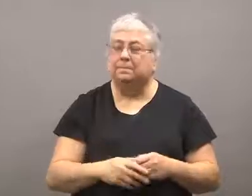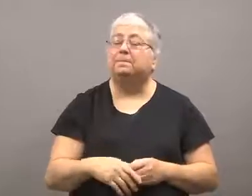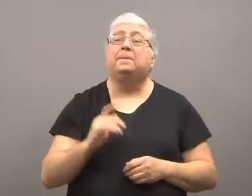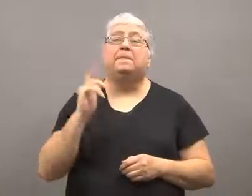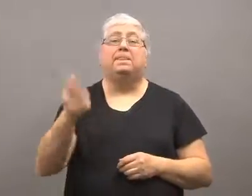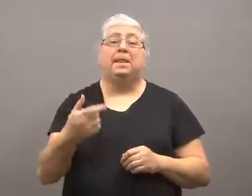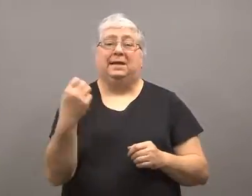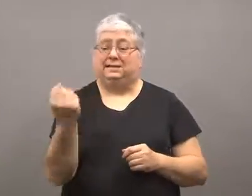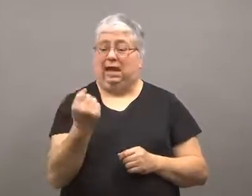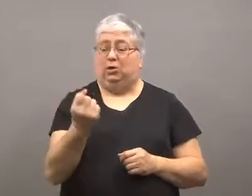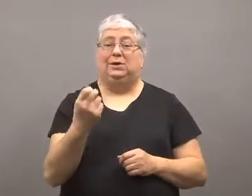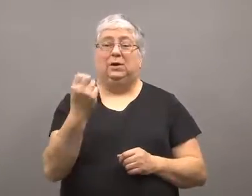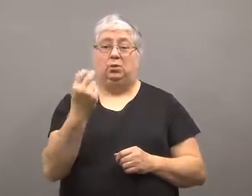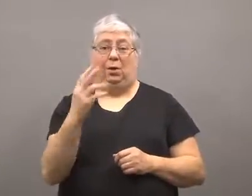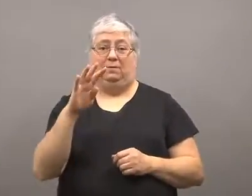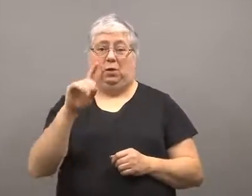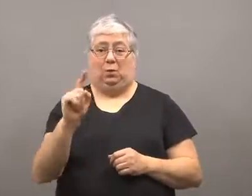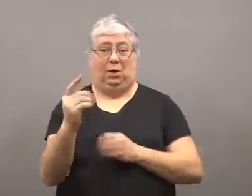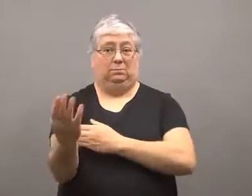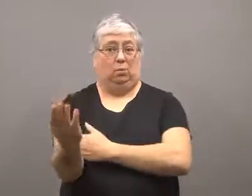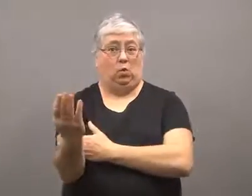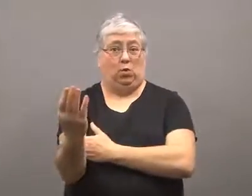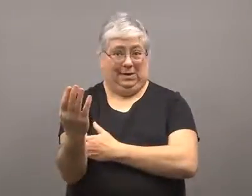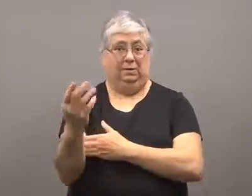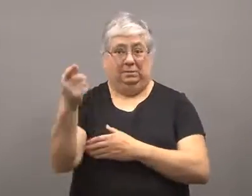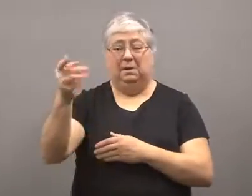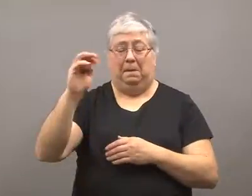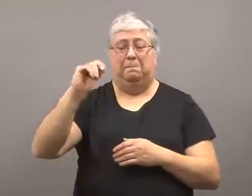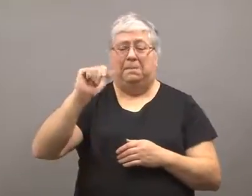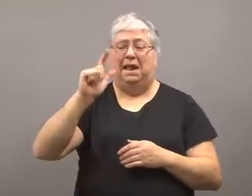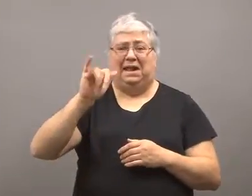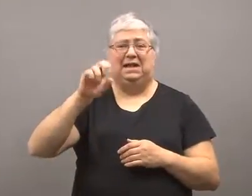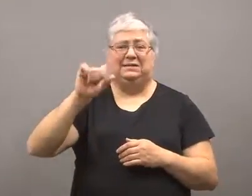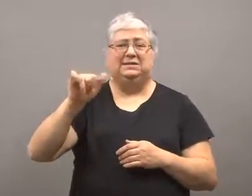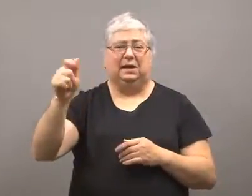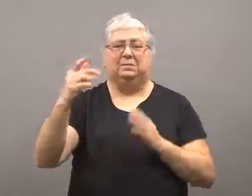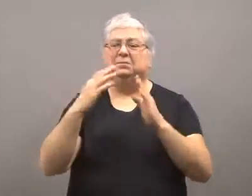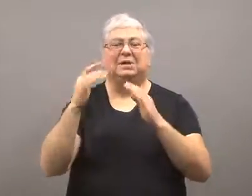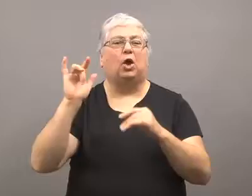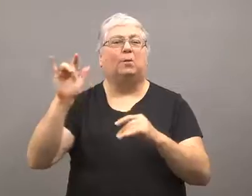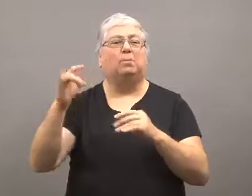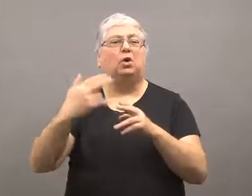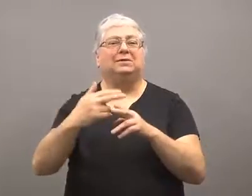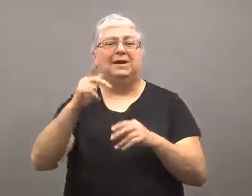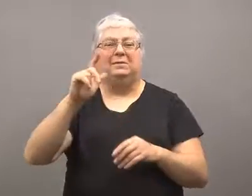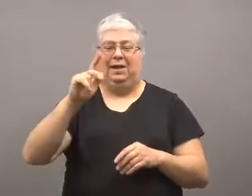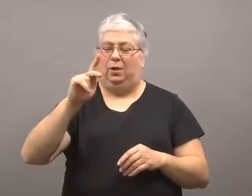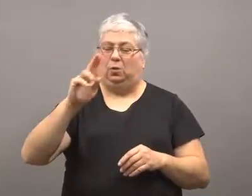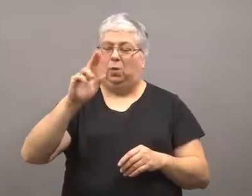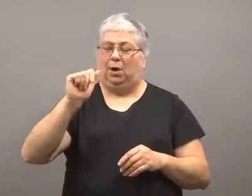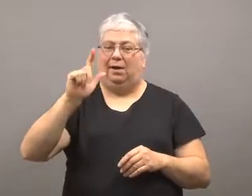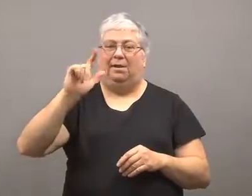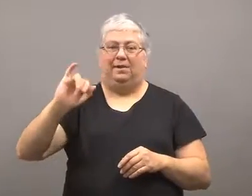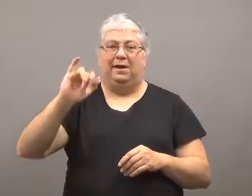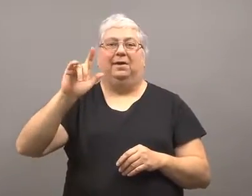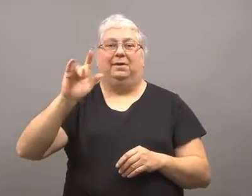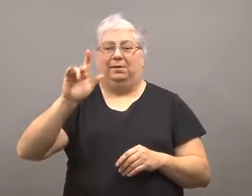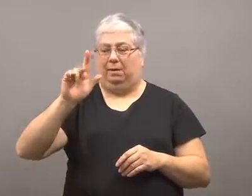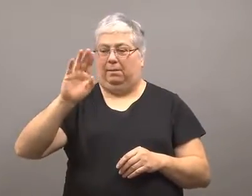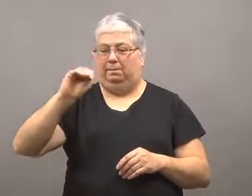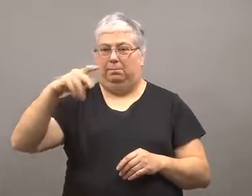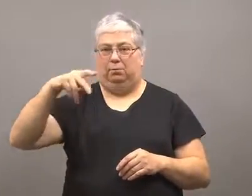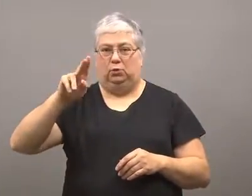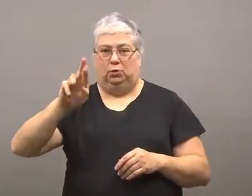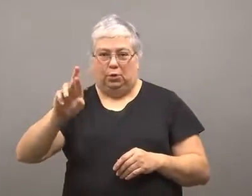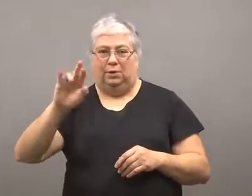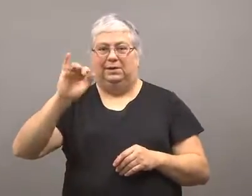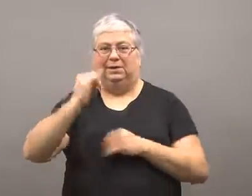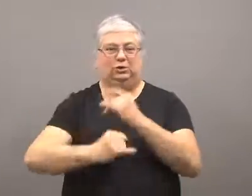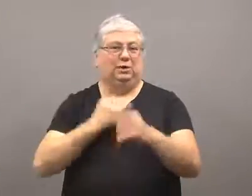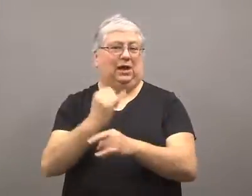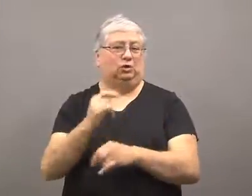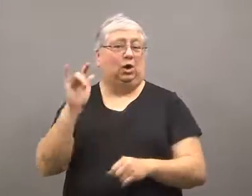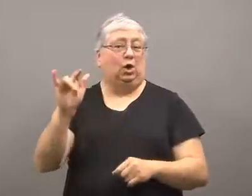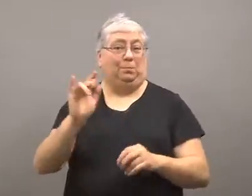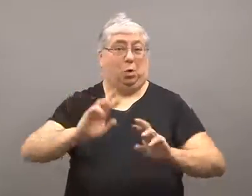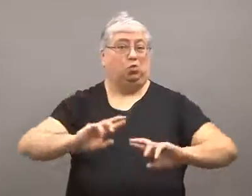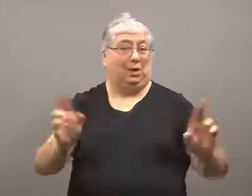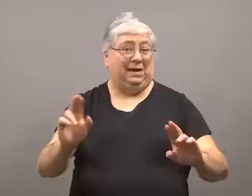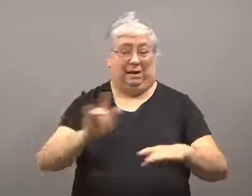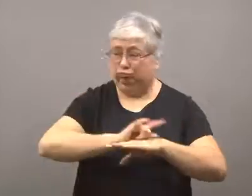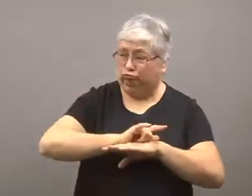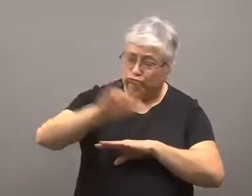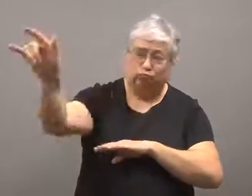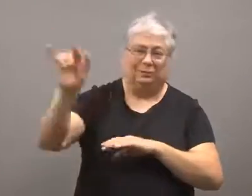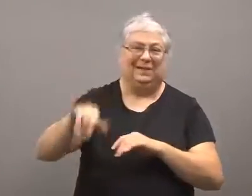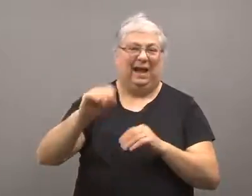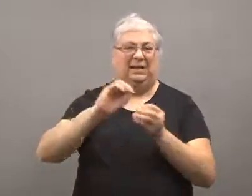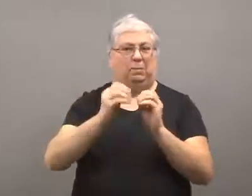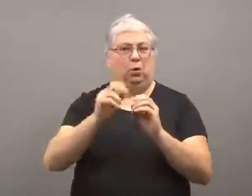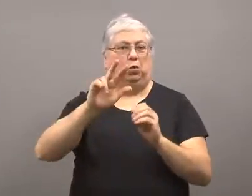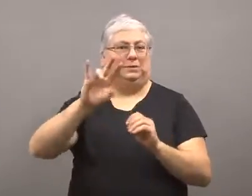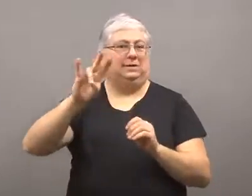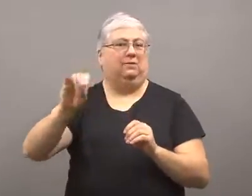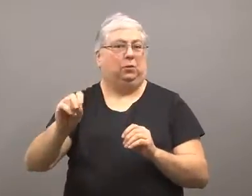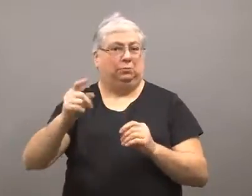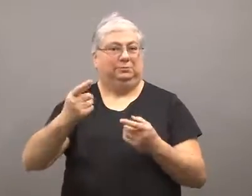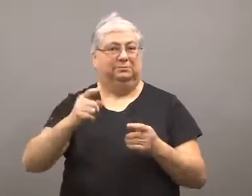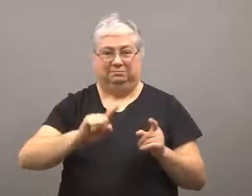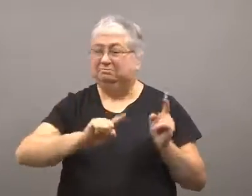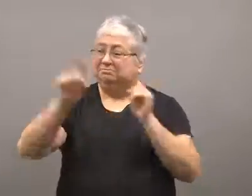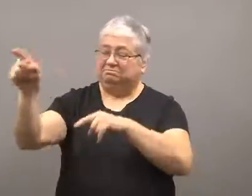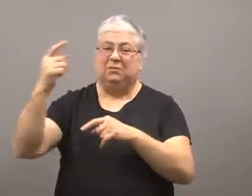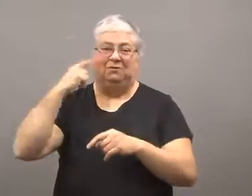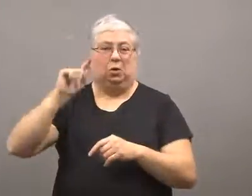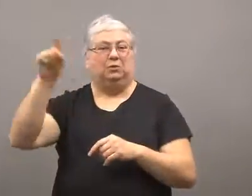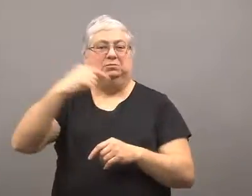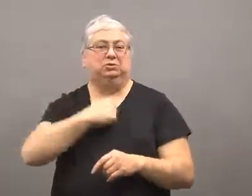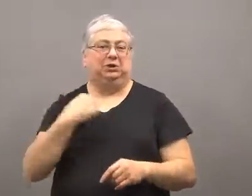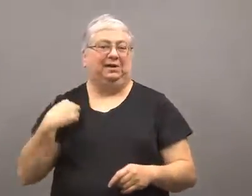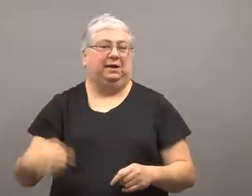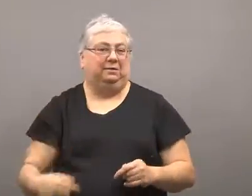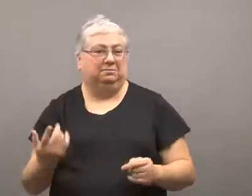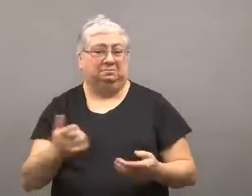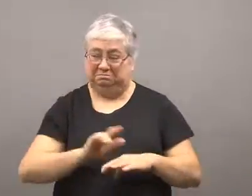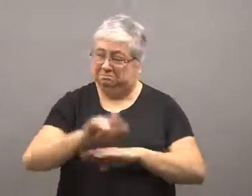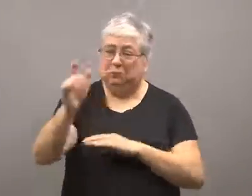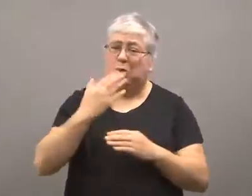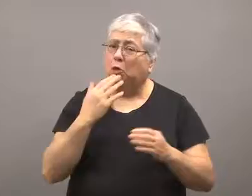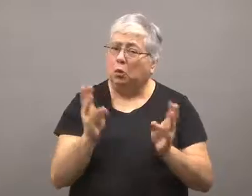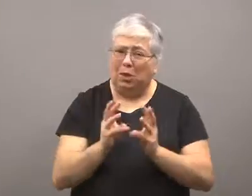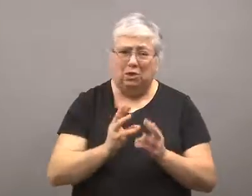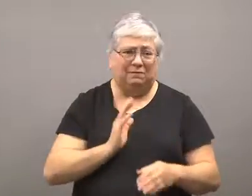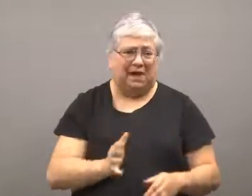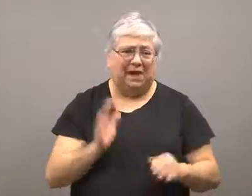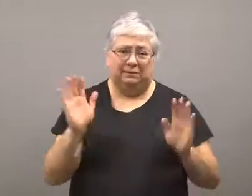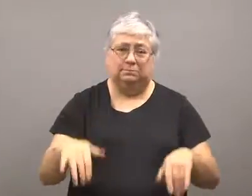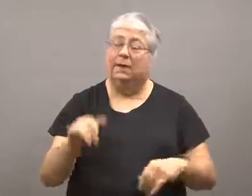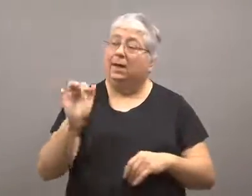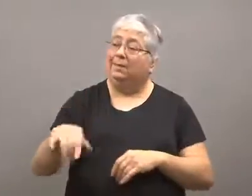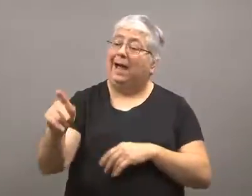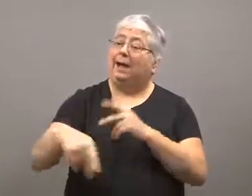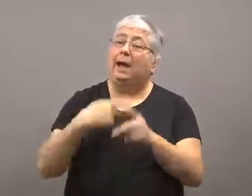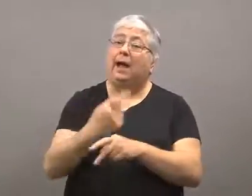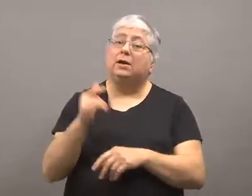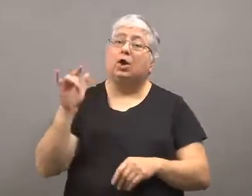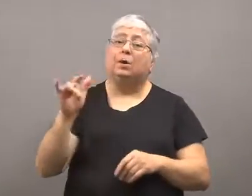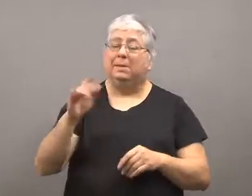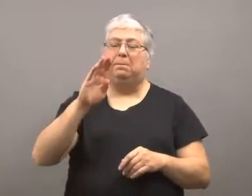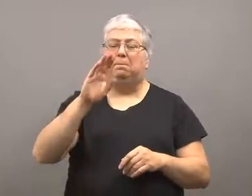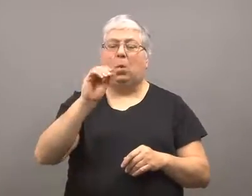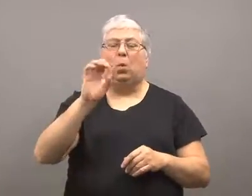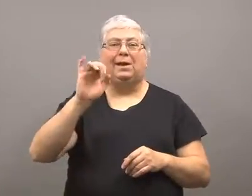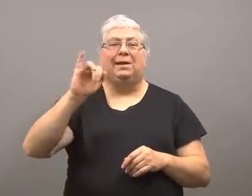Flight 370 left the Kuala Lumpur International Airport at 12:41 am on Saturday.